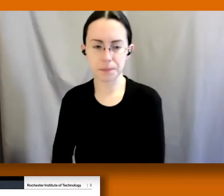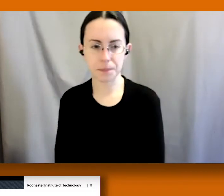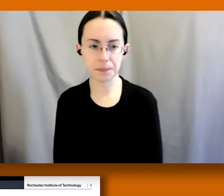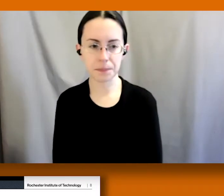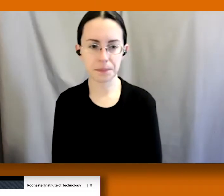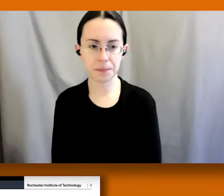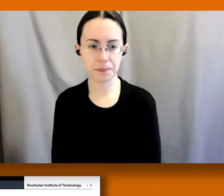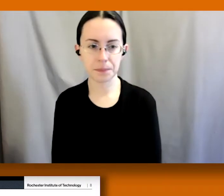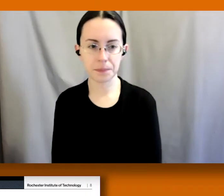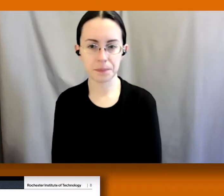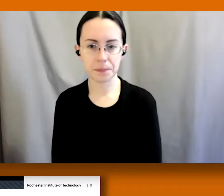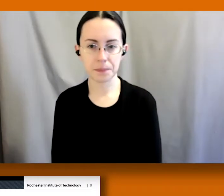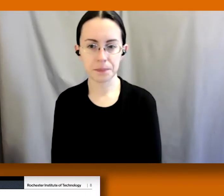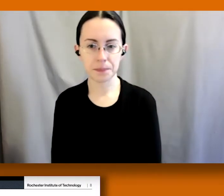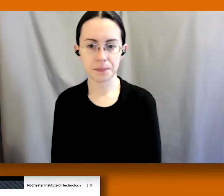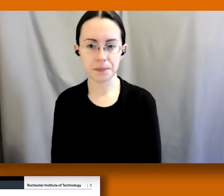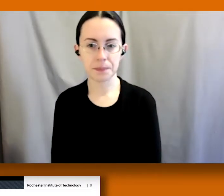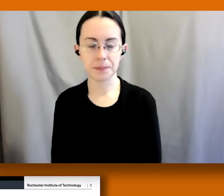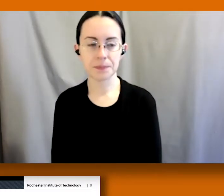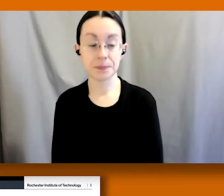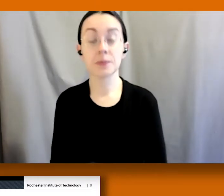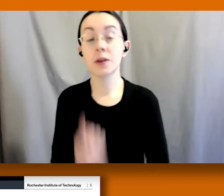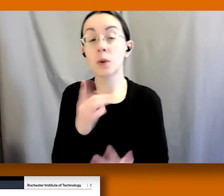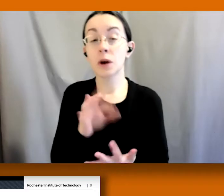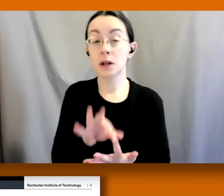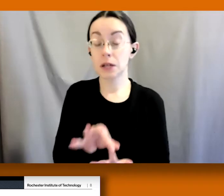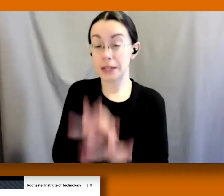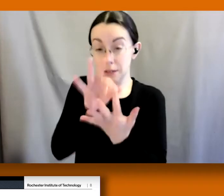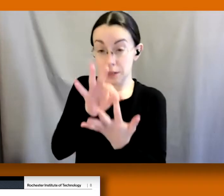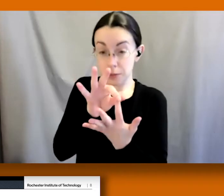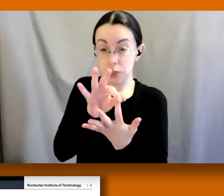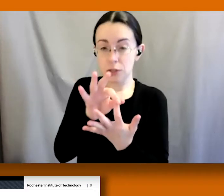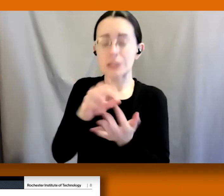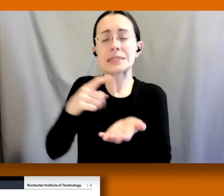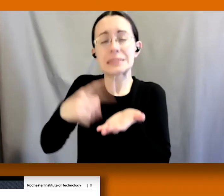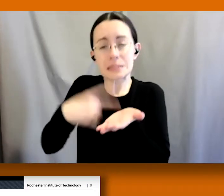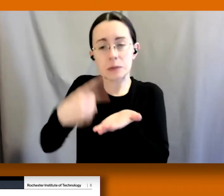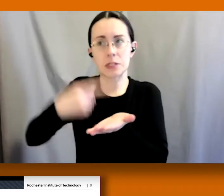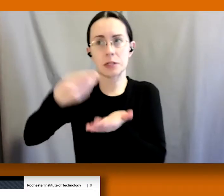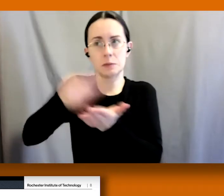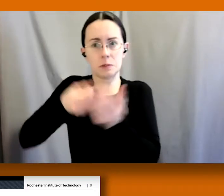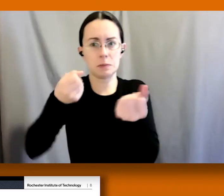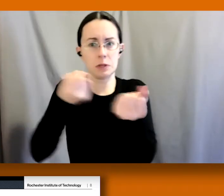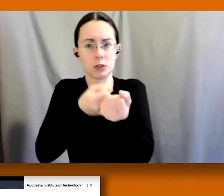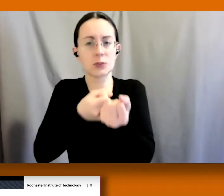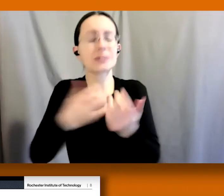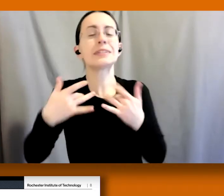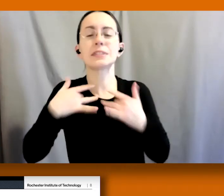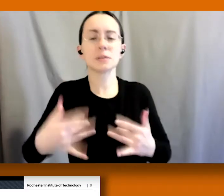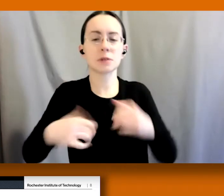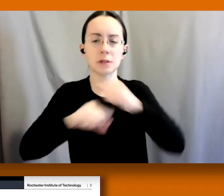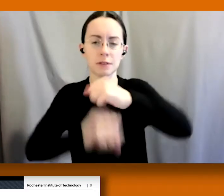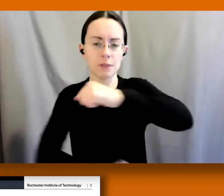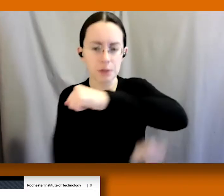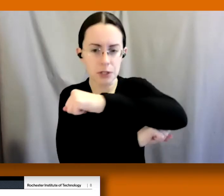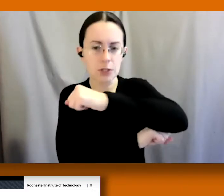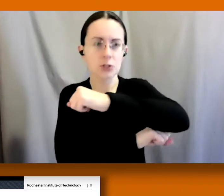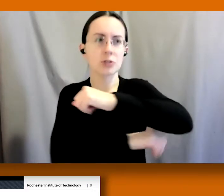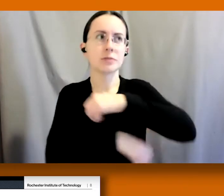The exception would be, for some sponsors, mainly nonfederal foundations or corporations.